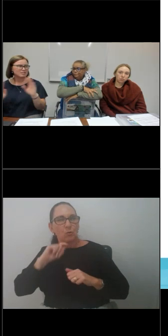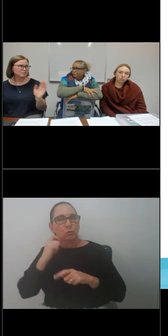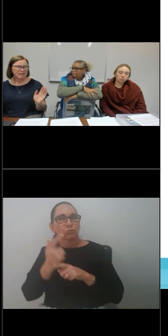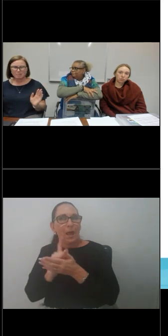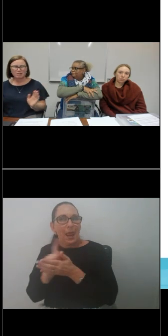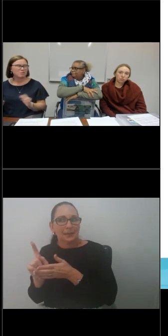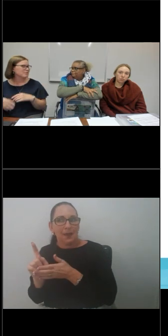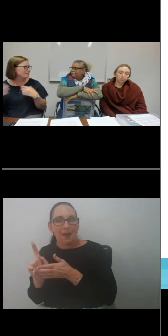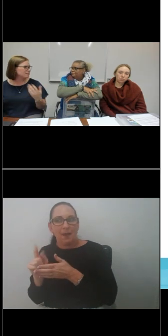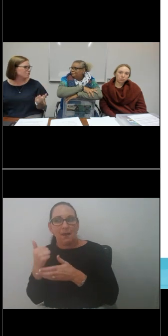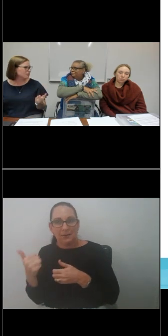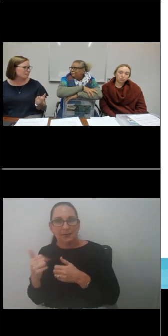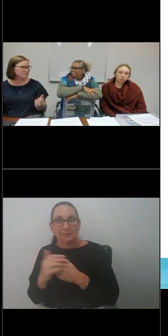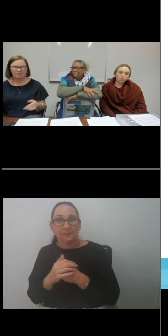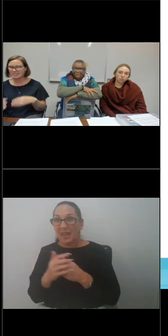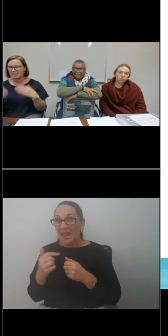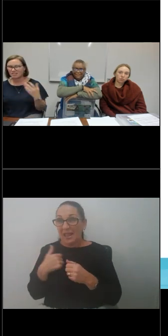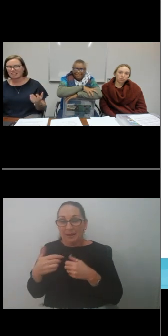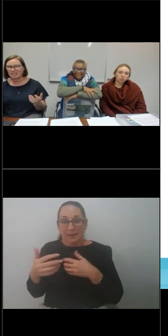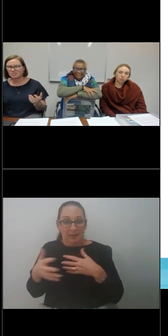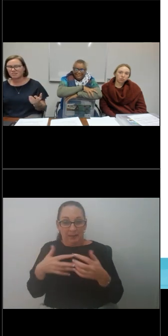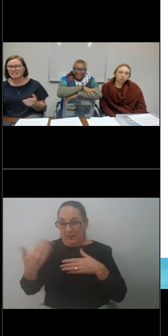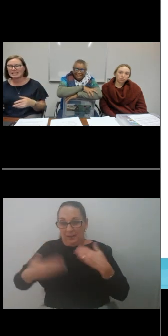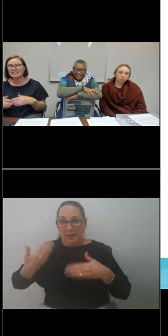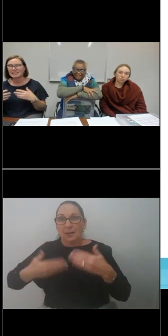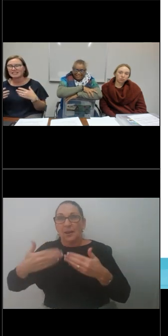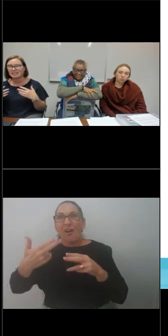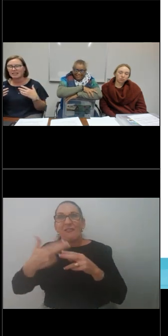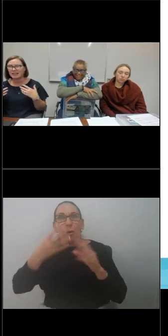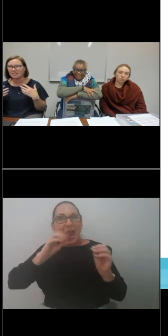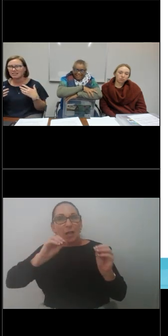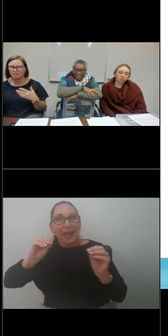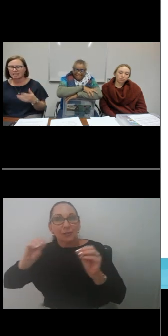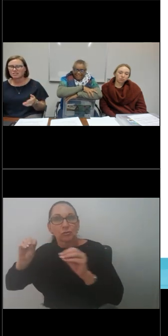all happening while we're still in rollout phase and education phase there is actually a external